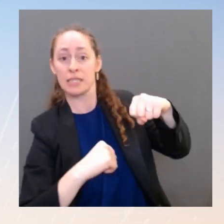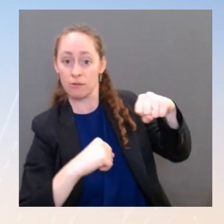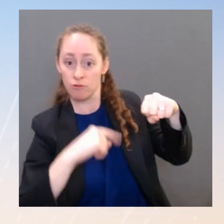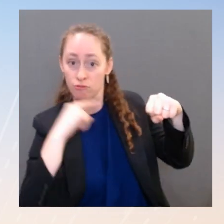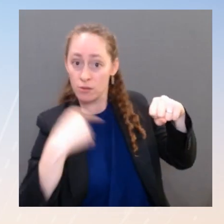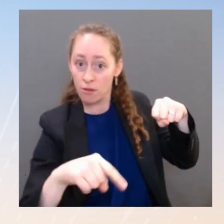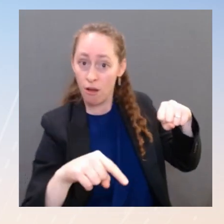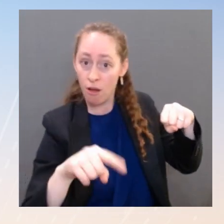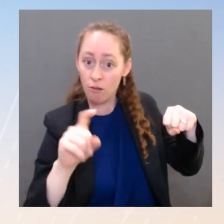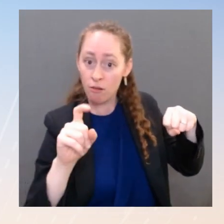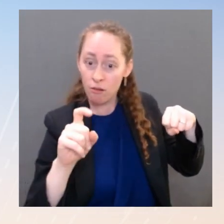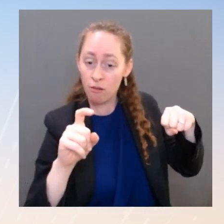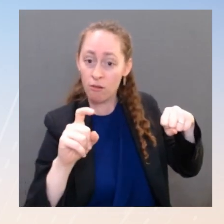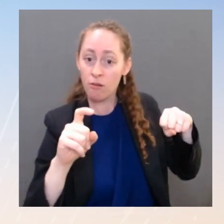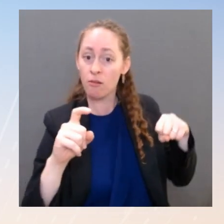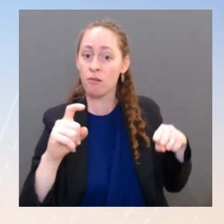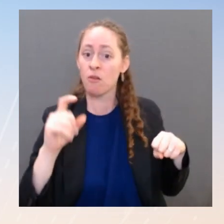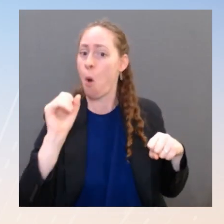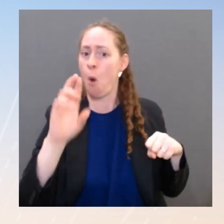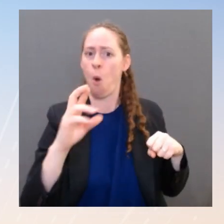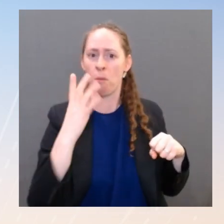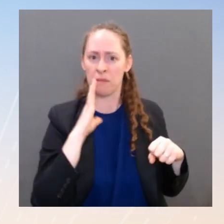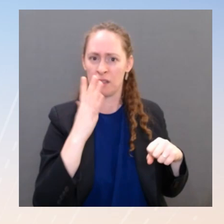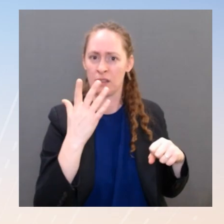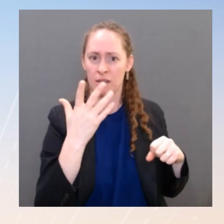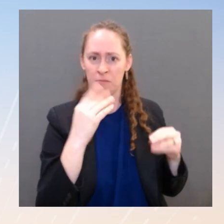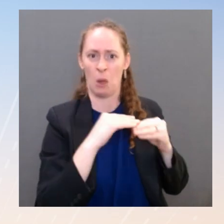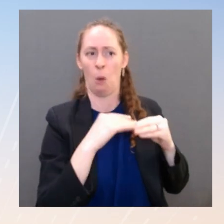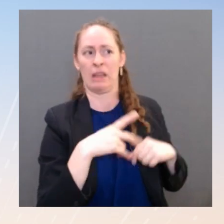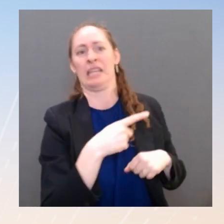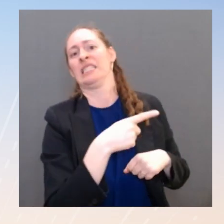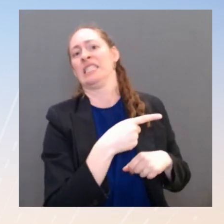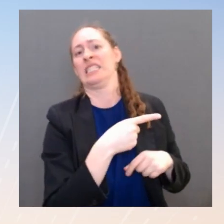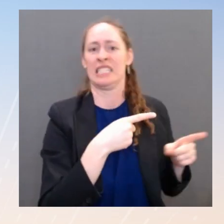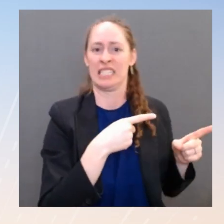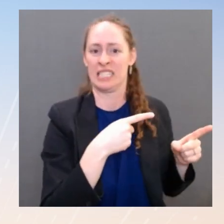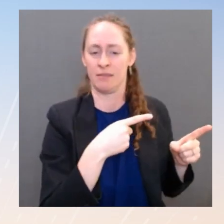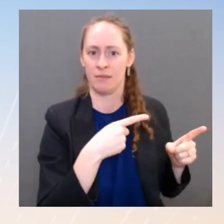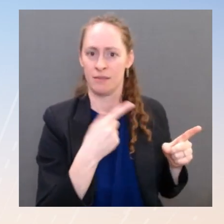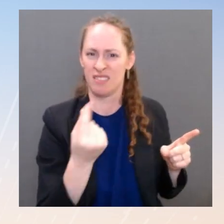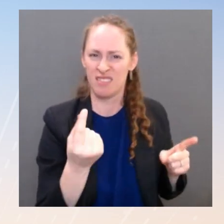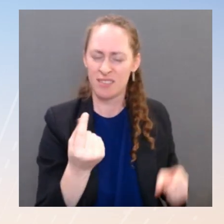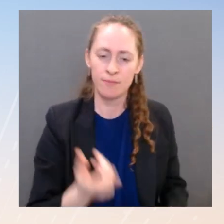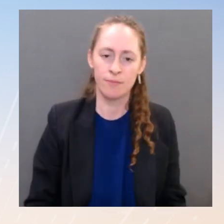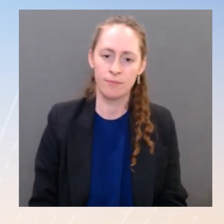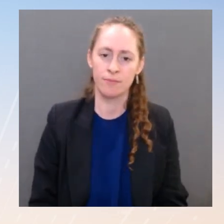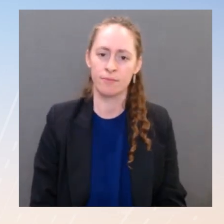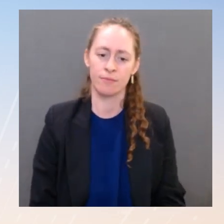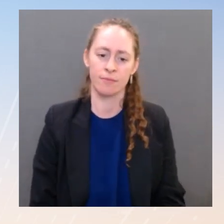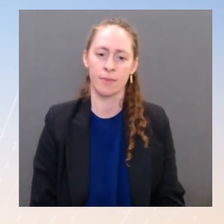and supports those who have aspirations to join to apply for membership and the role of NATO